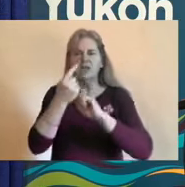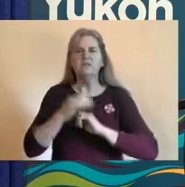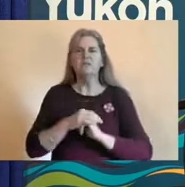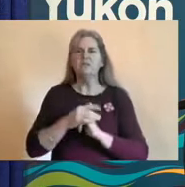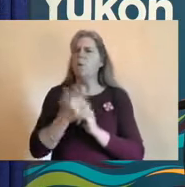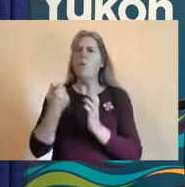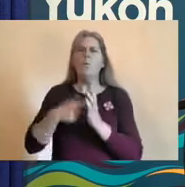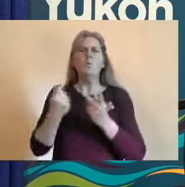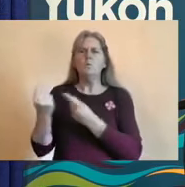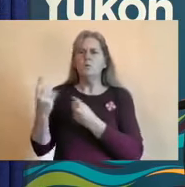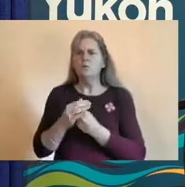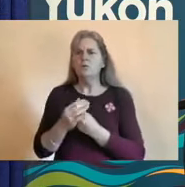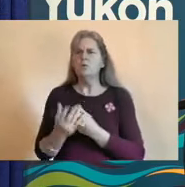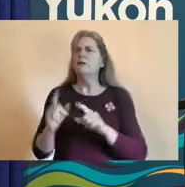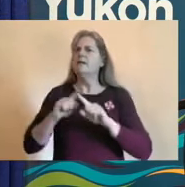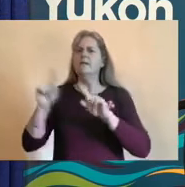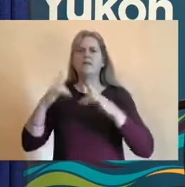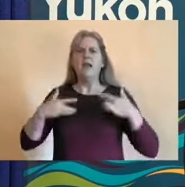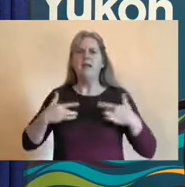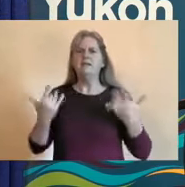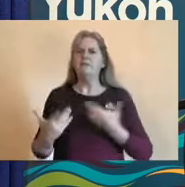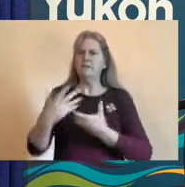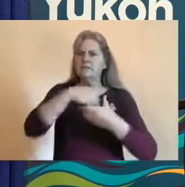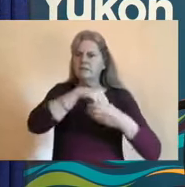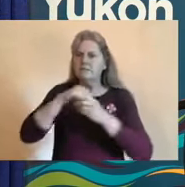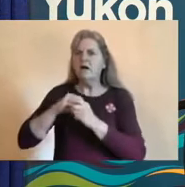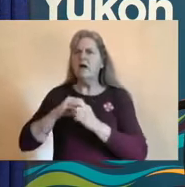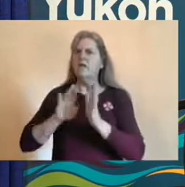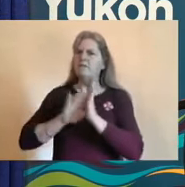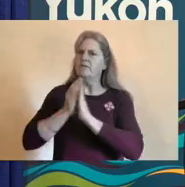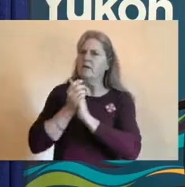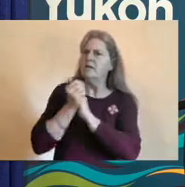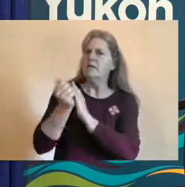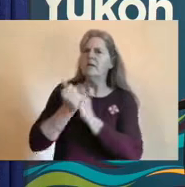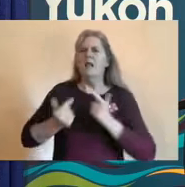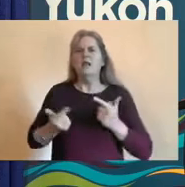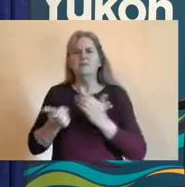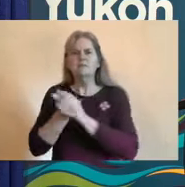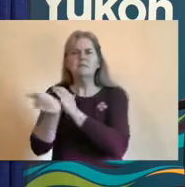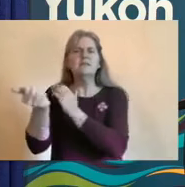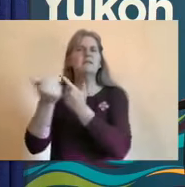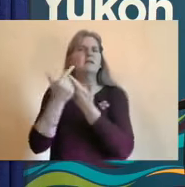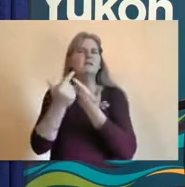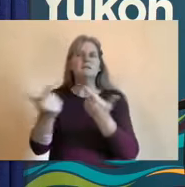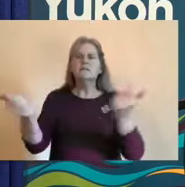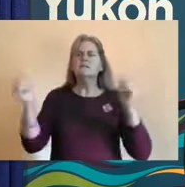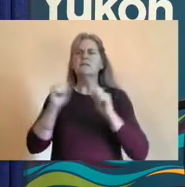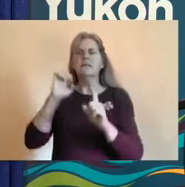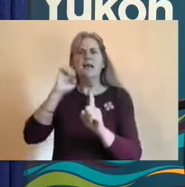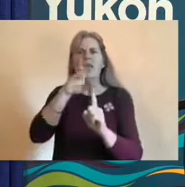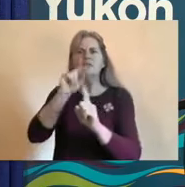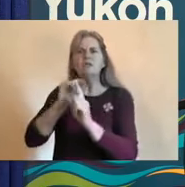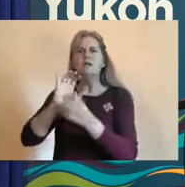participating in activities that build leadership, life skills, education, relating to climate change.